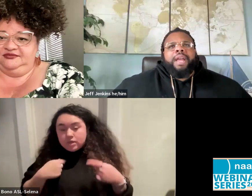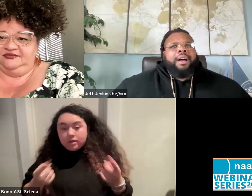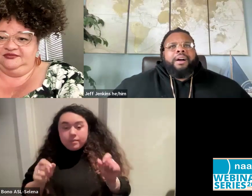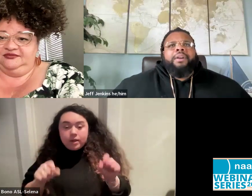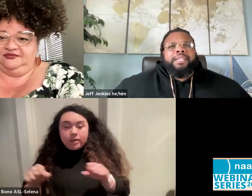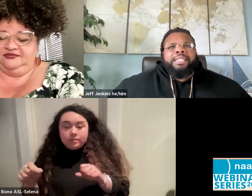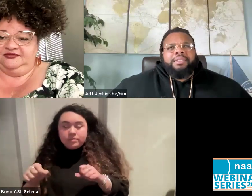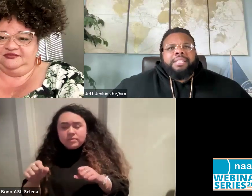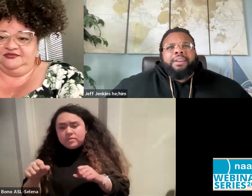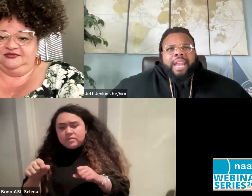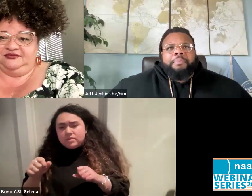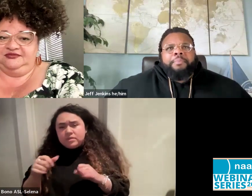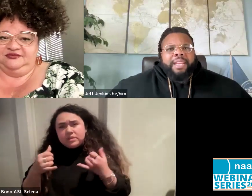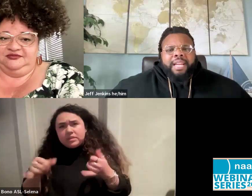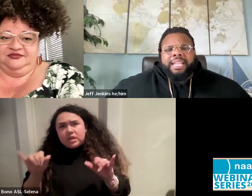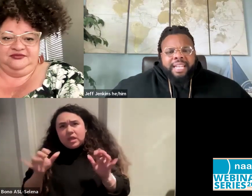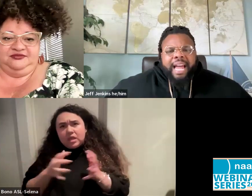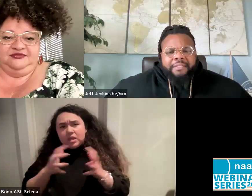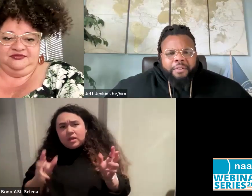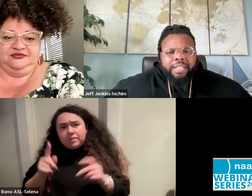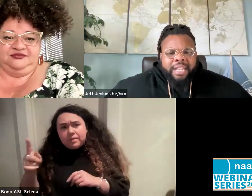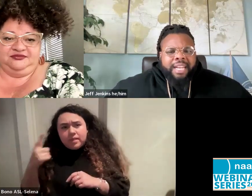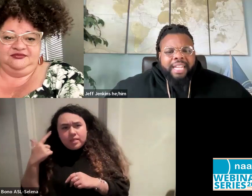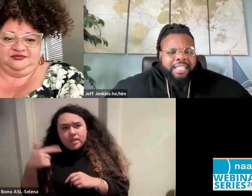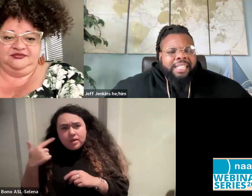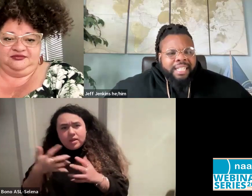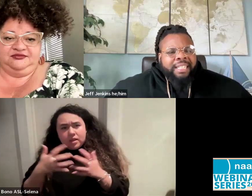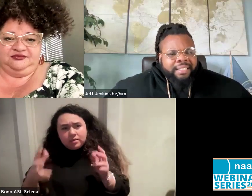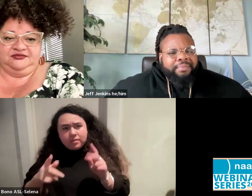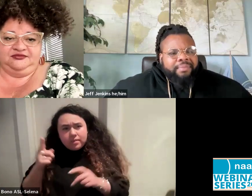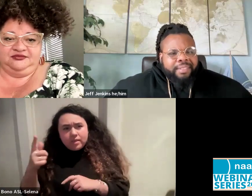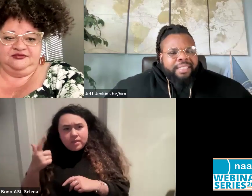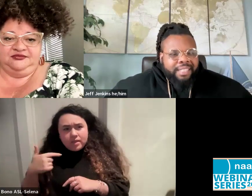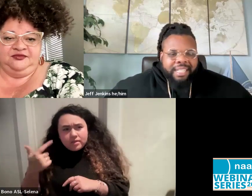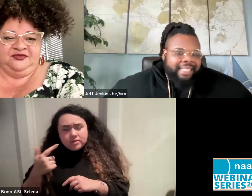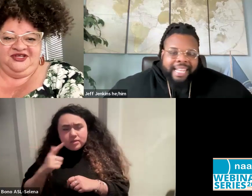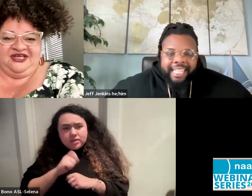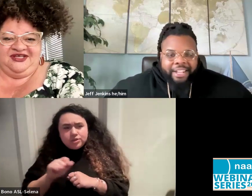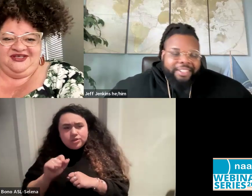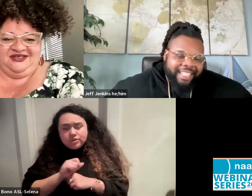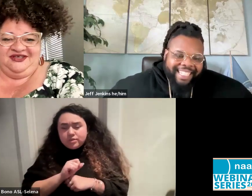yeah, yeah. Still, still a lot of people in London. A lot of folks in London, actually. That's that's it though.